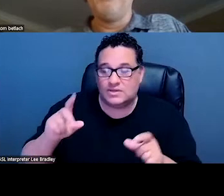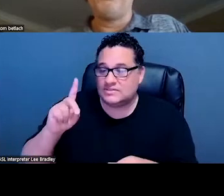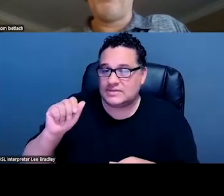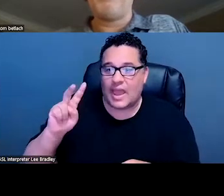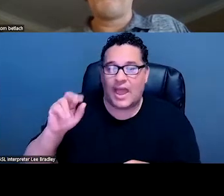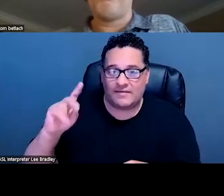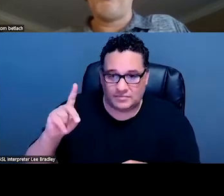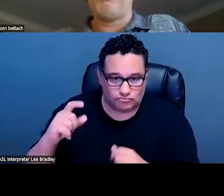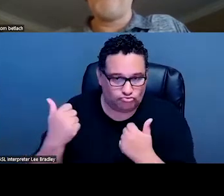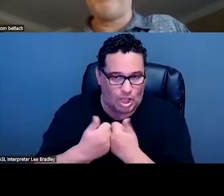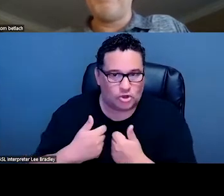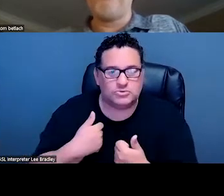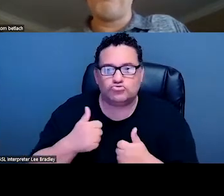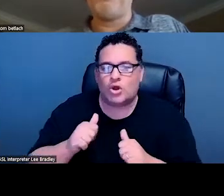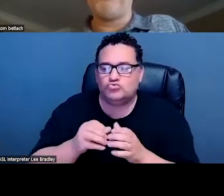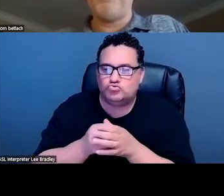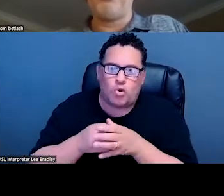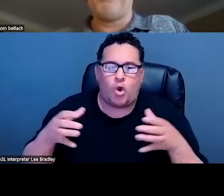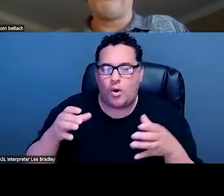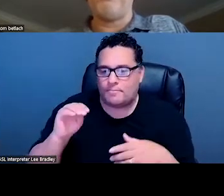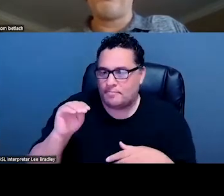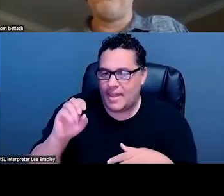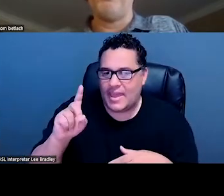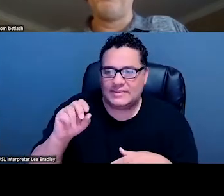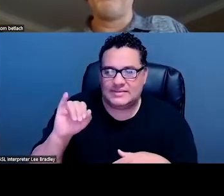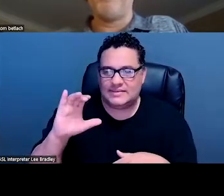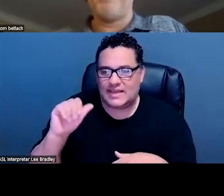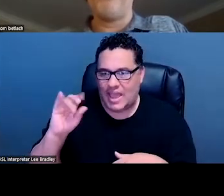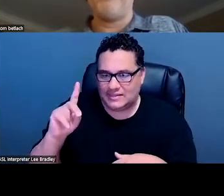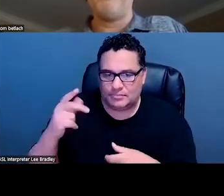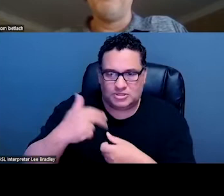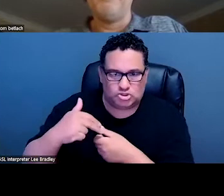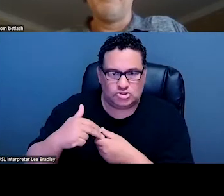TO TRY TO GROW OUR MEDICAID PARTICIPATION OUT THERE. SO IF YOU LOOK AT THE MAP, AND,